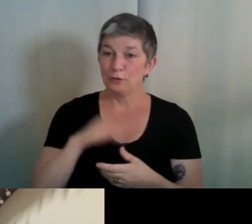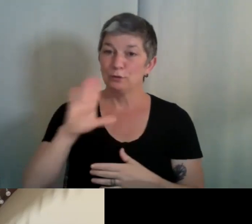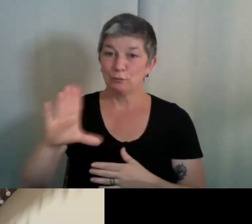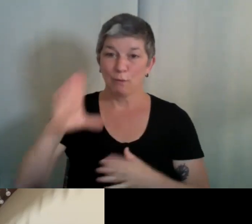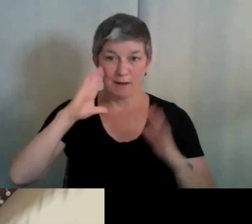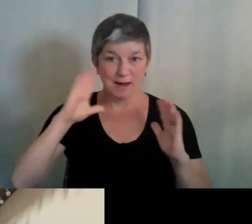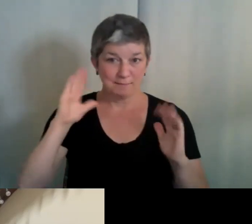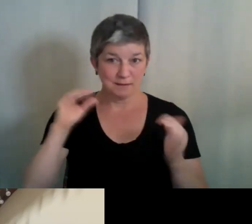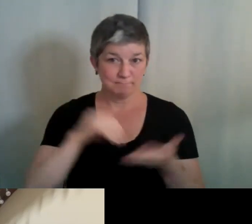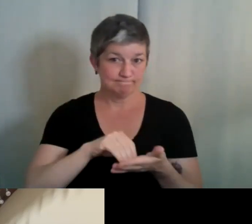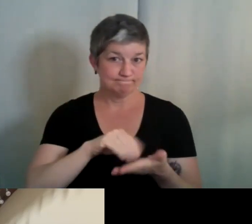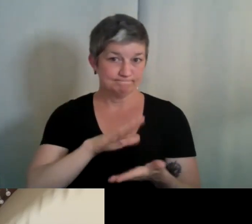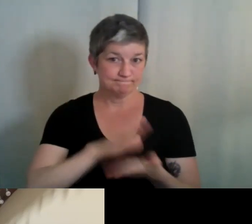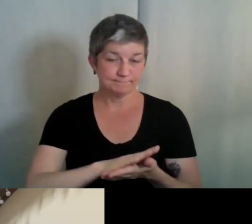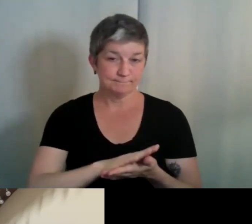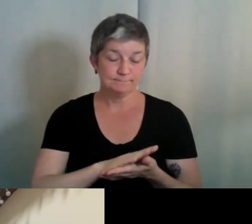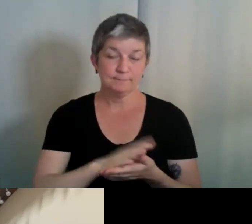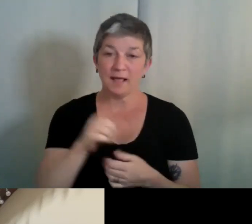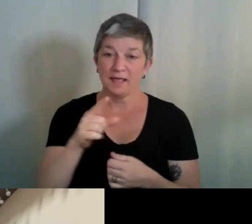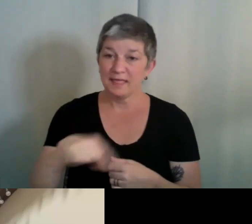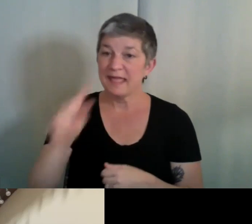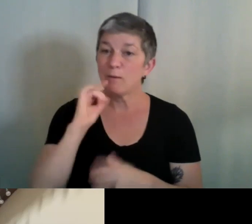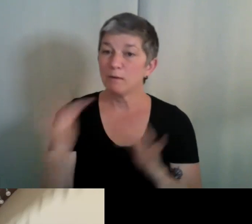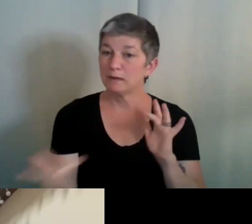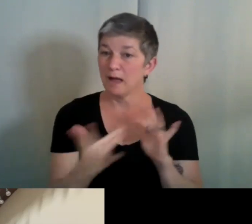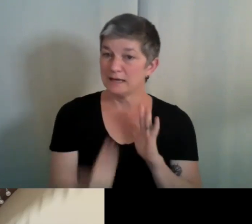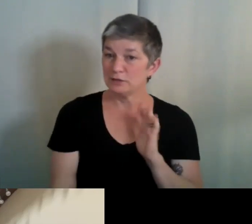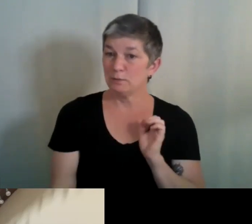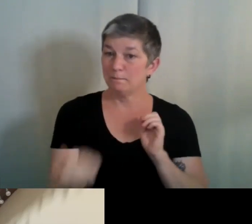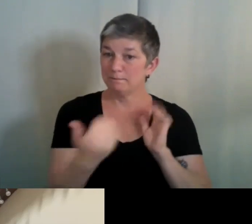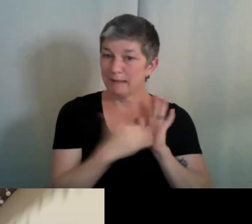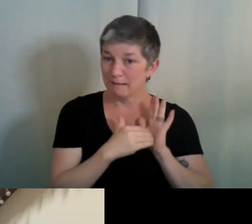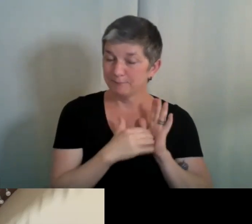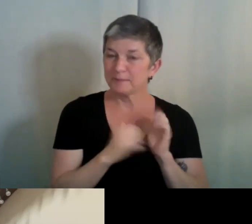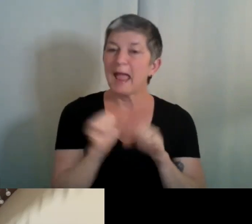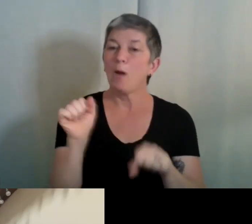that they will get back to you and work on a plan within 30